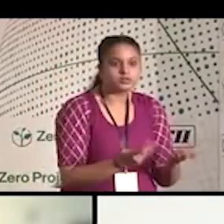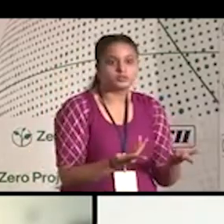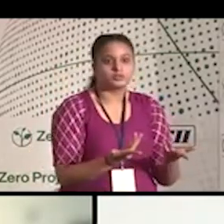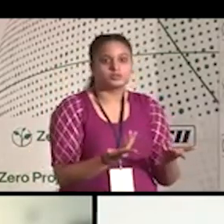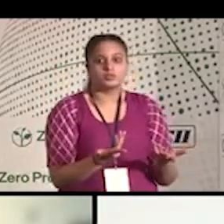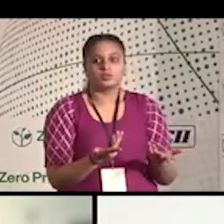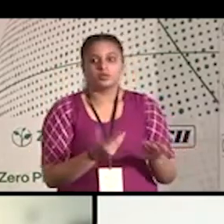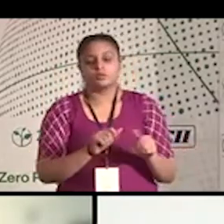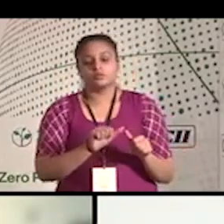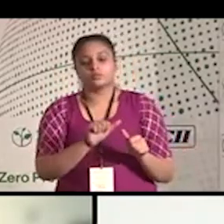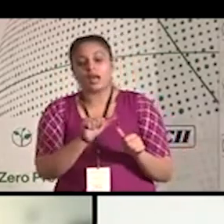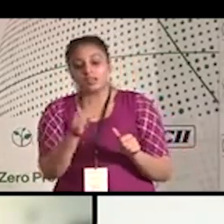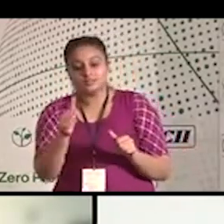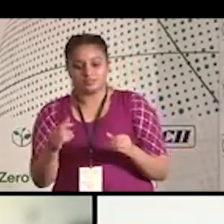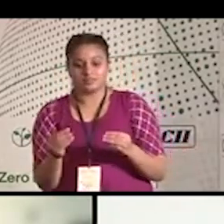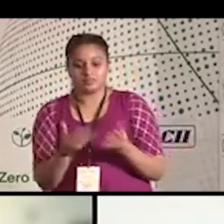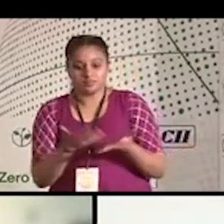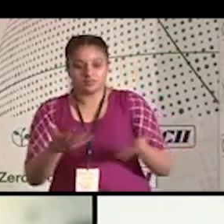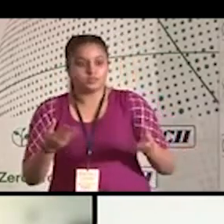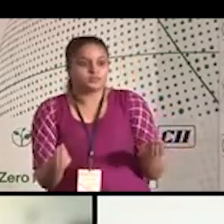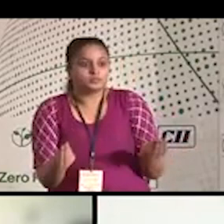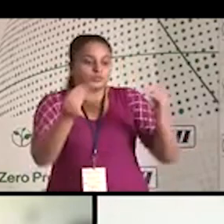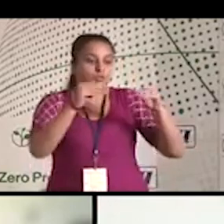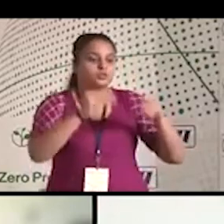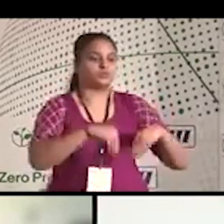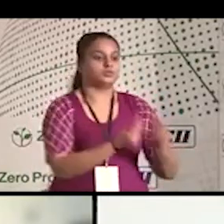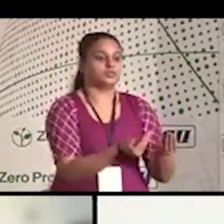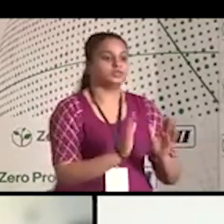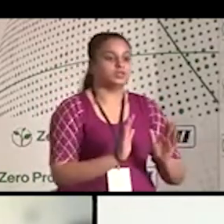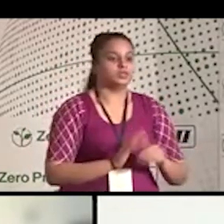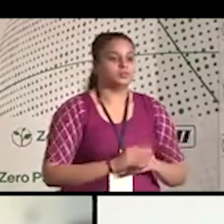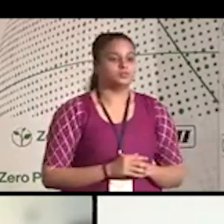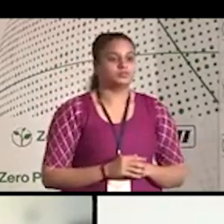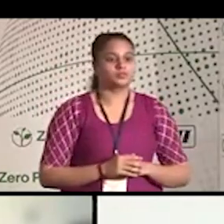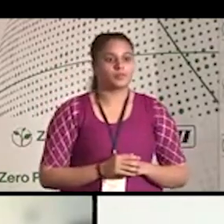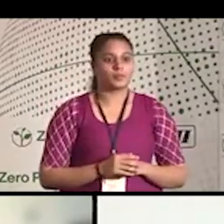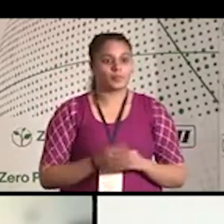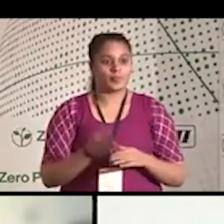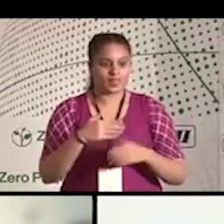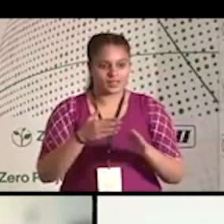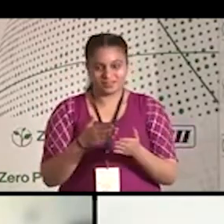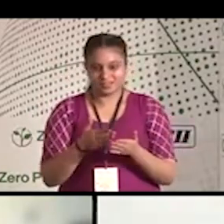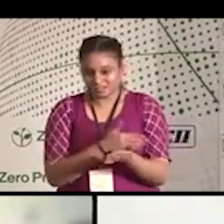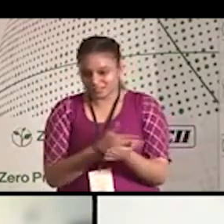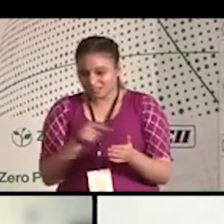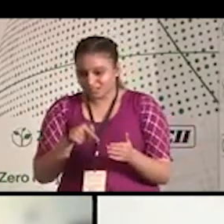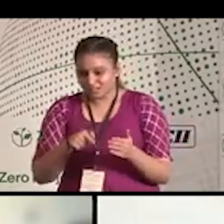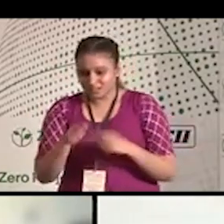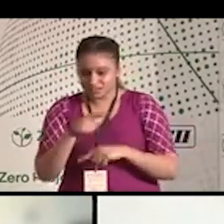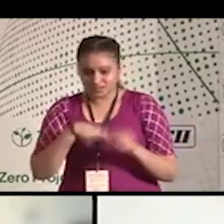additional, that they're going above other people. And at least in the U.S., there's a lot of strict